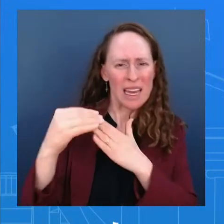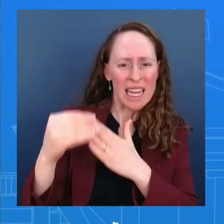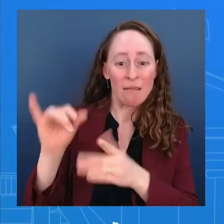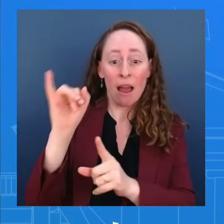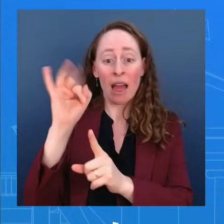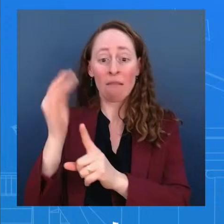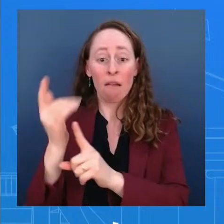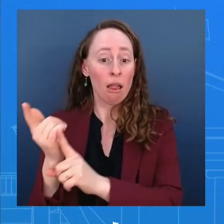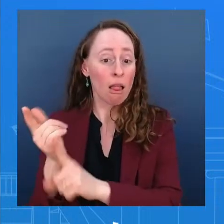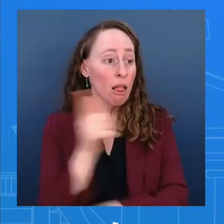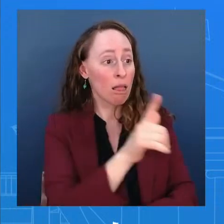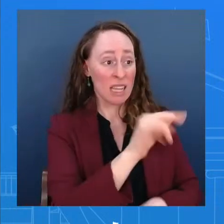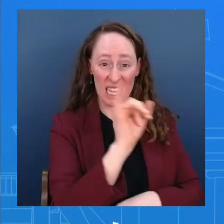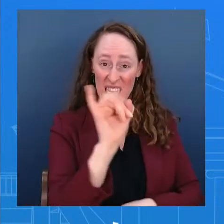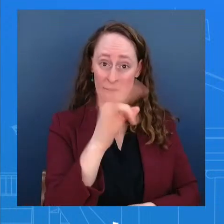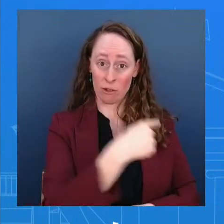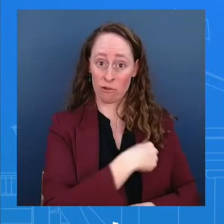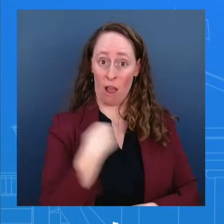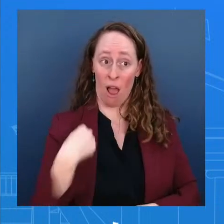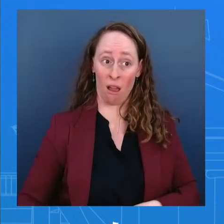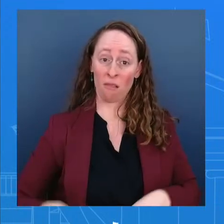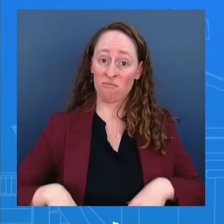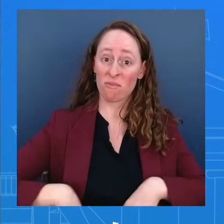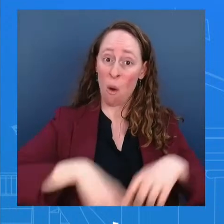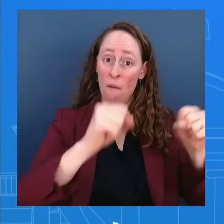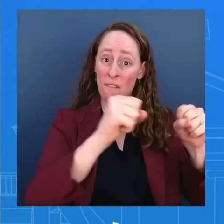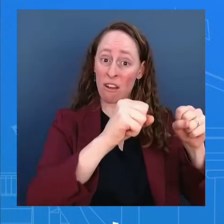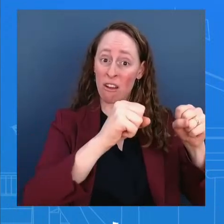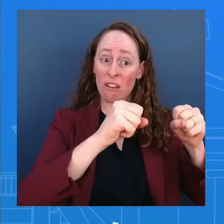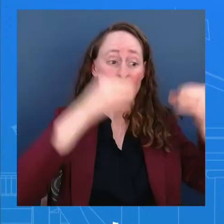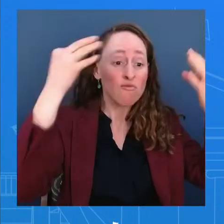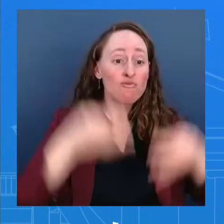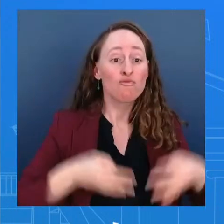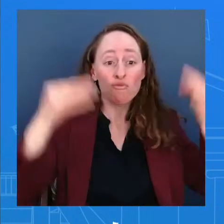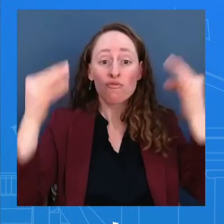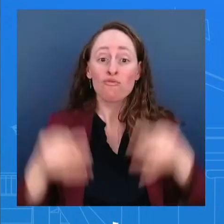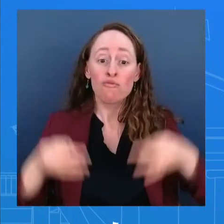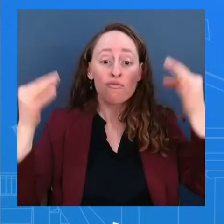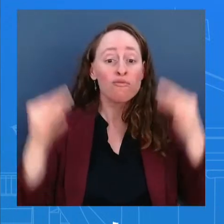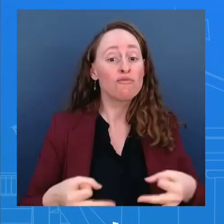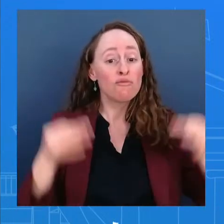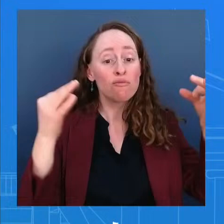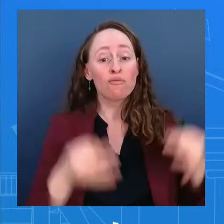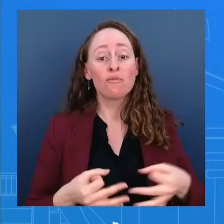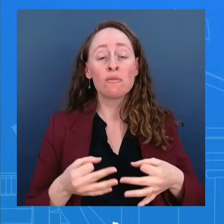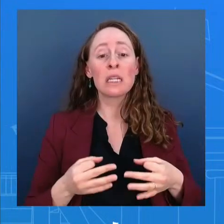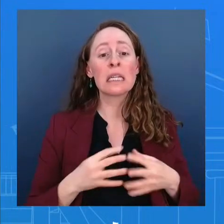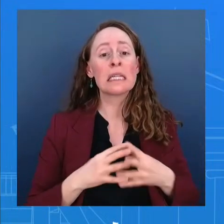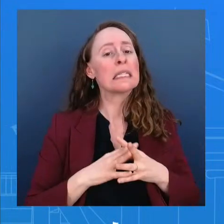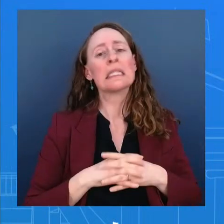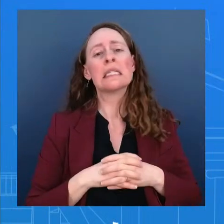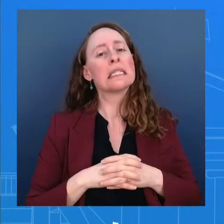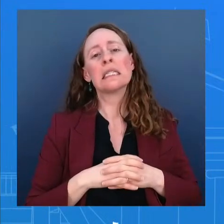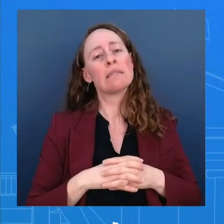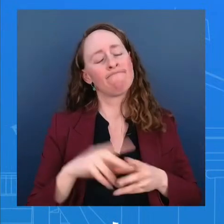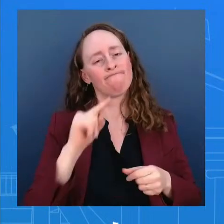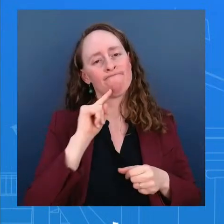I think that is -- the stakes of that are just profound. And so, I hope that the new administration -- because this shouldn’t be a partisan issue at all --